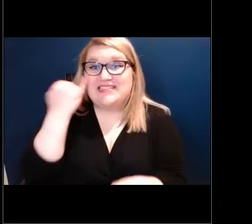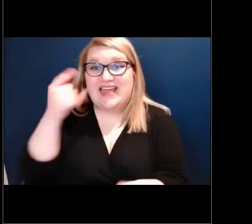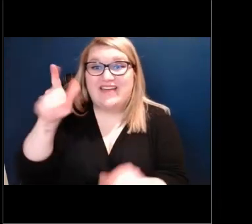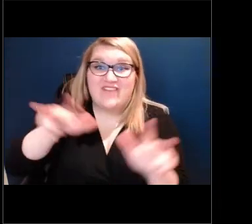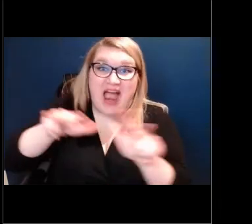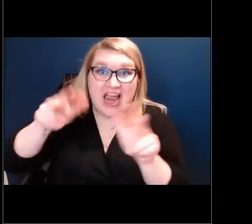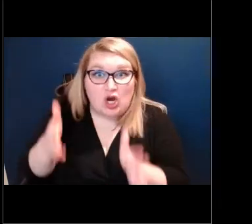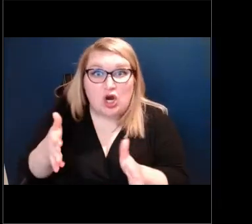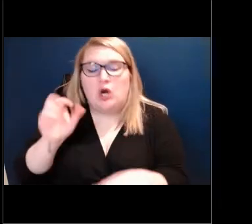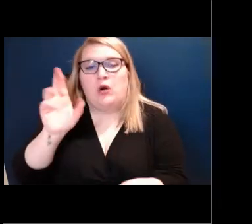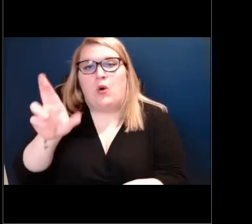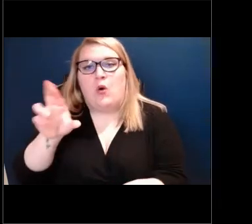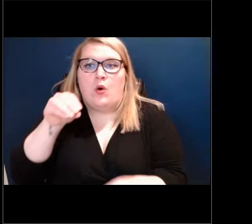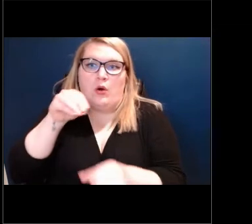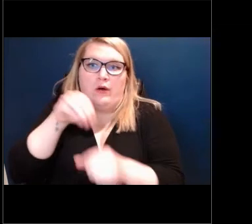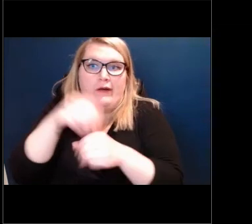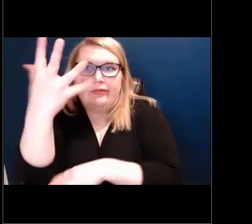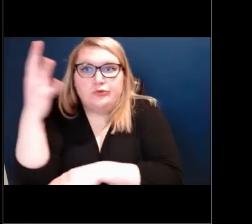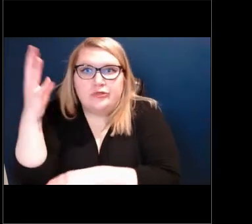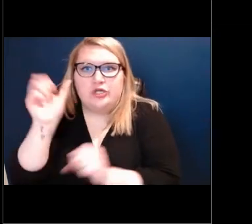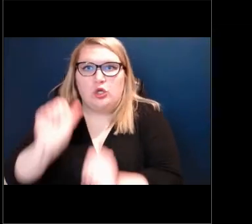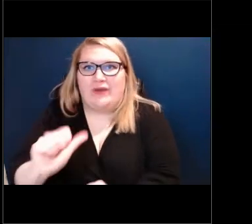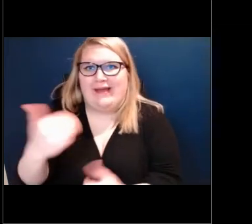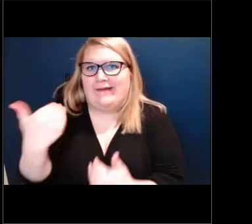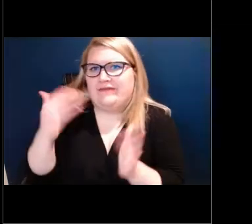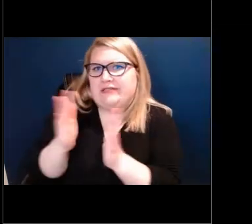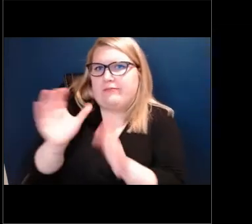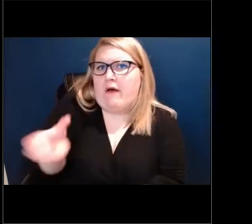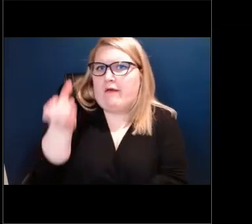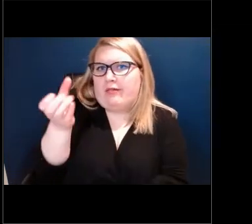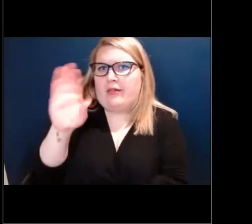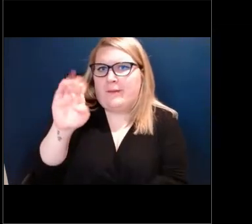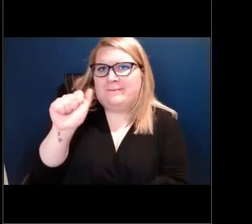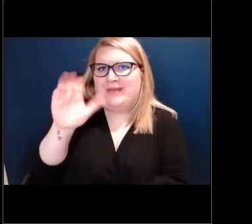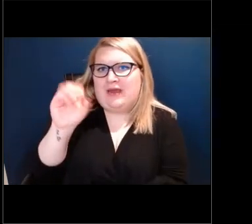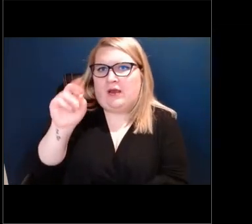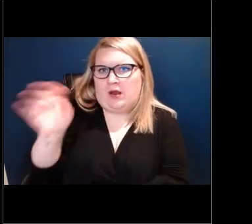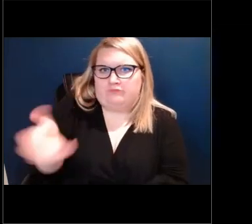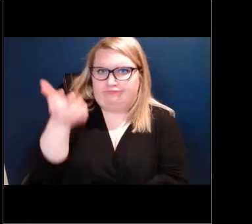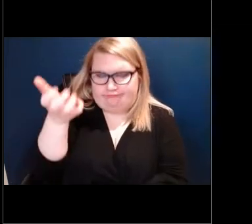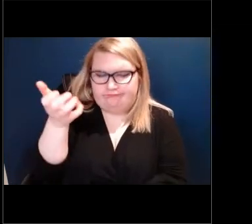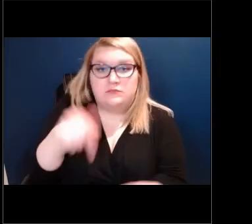you can carry a smaller beacon with you right there. And there's also beacons that we don't have,